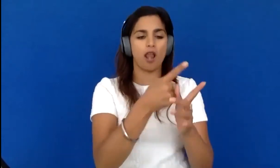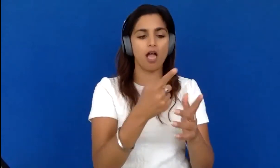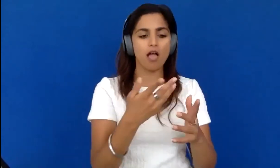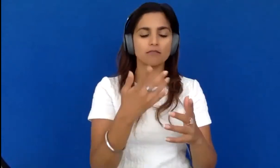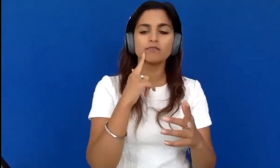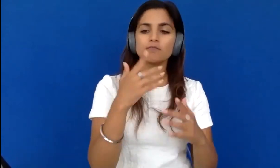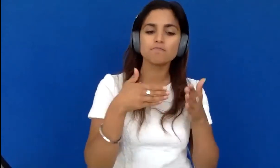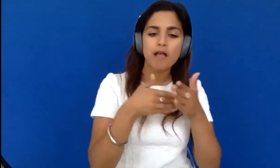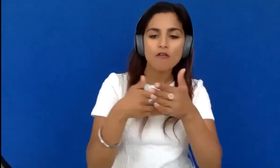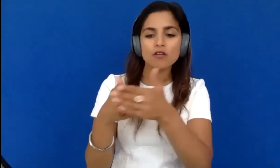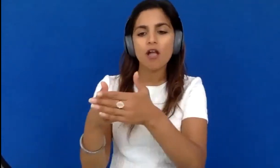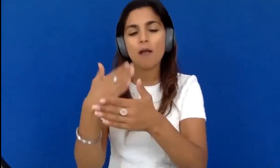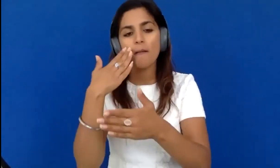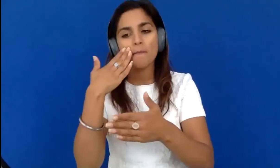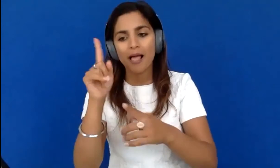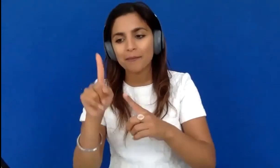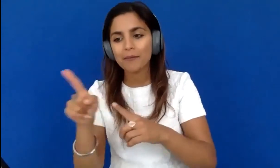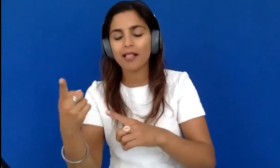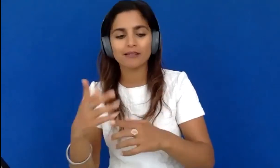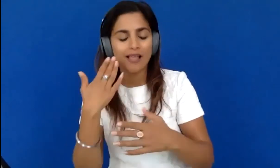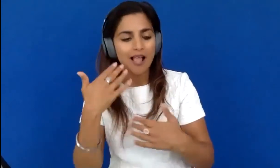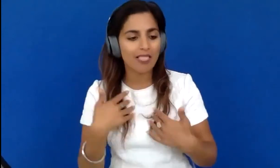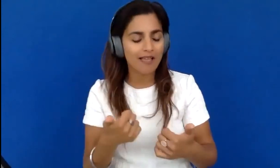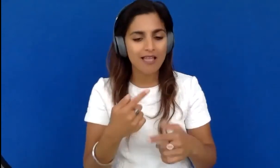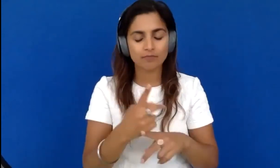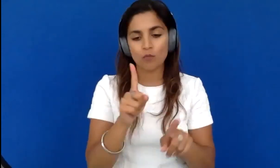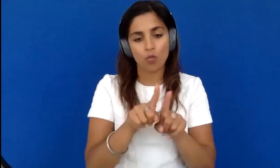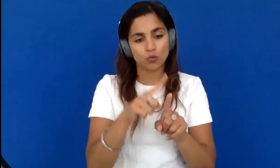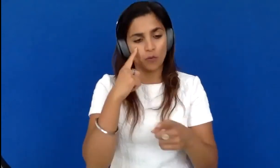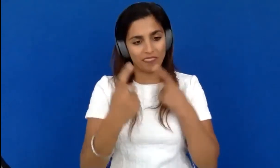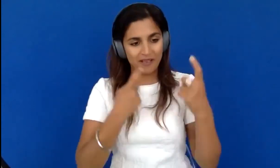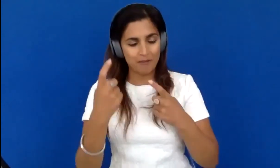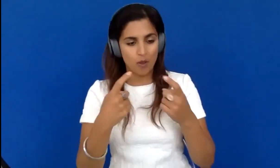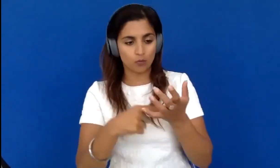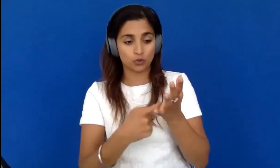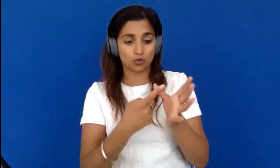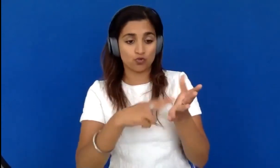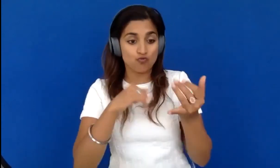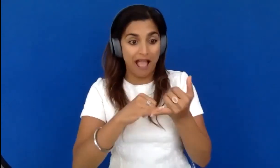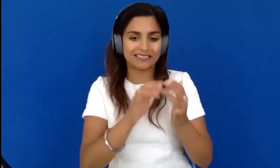through transnational multicultural and transgenerational experiences in I would